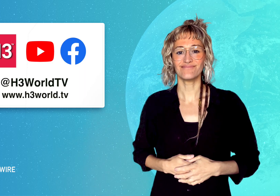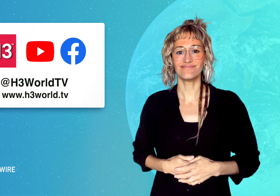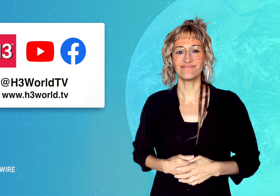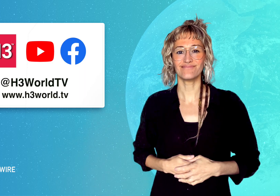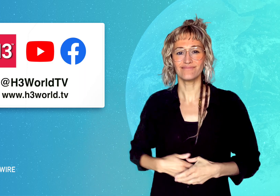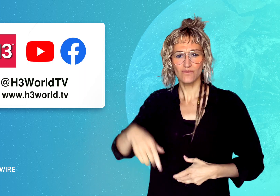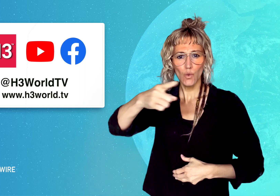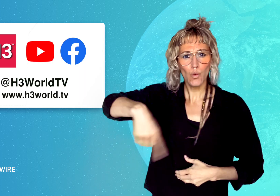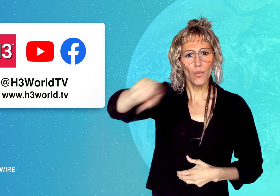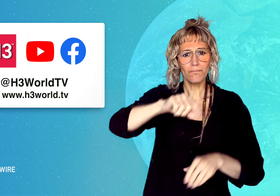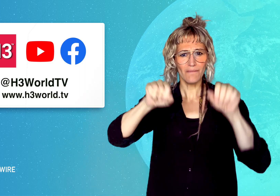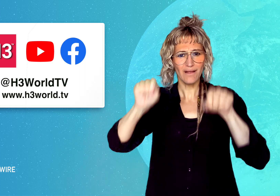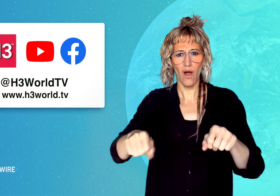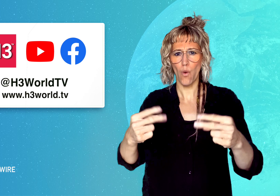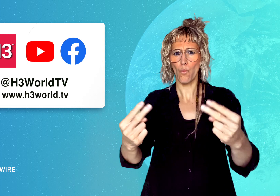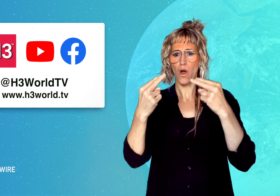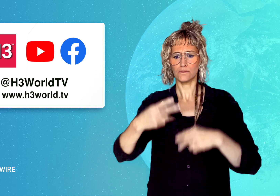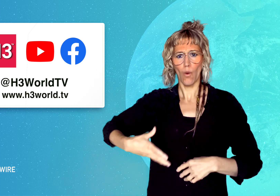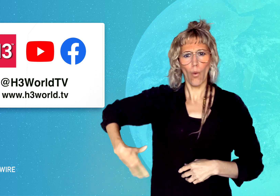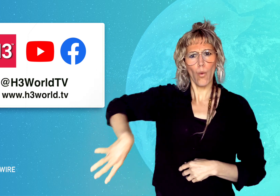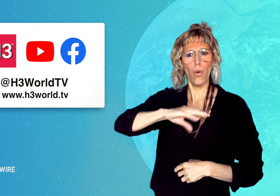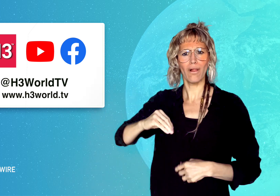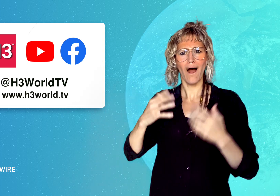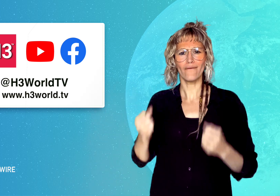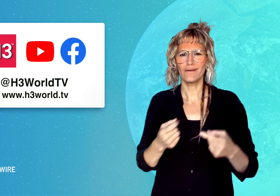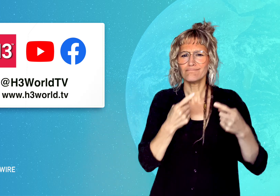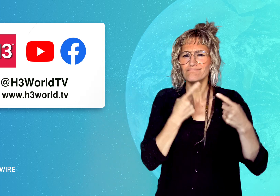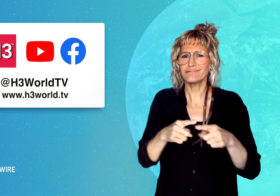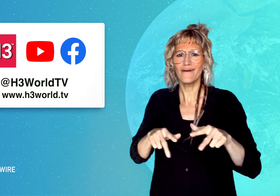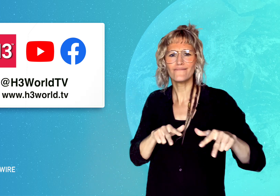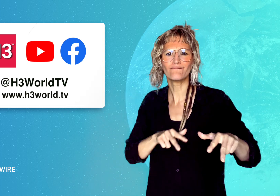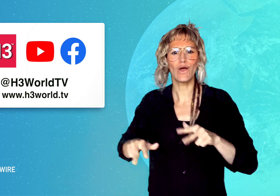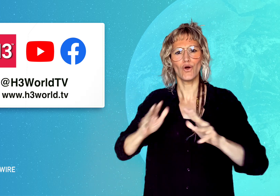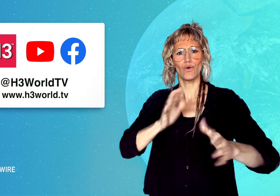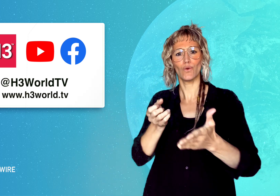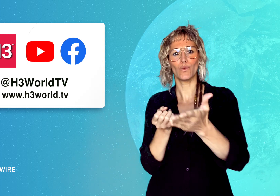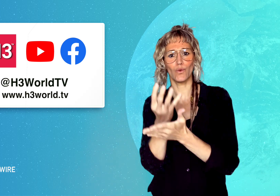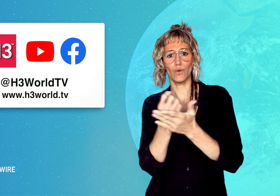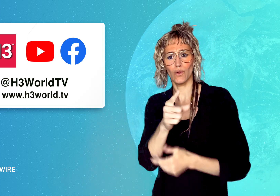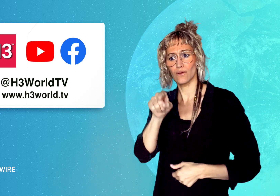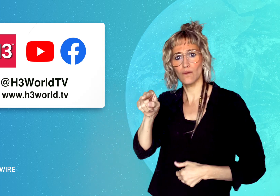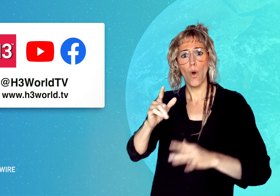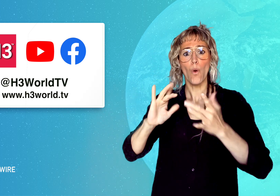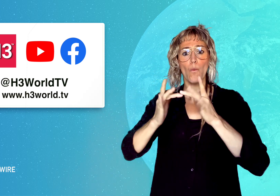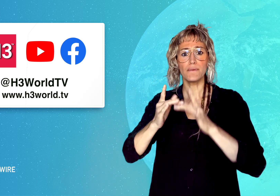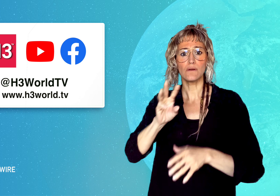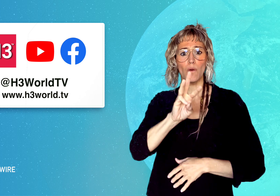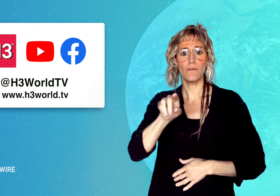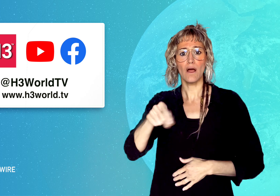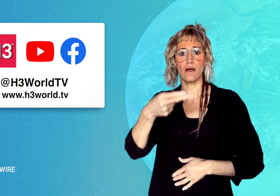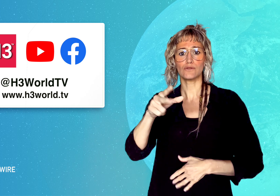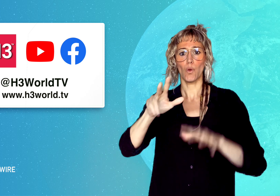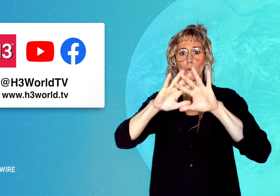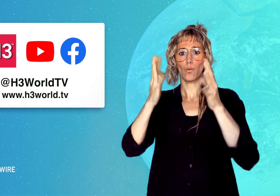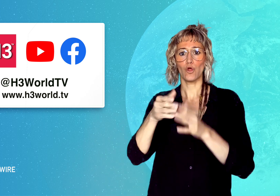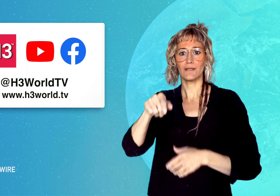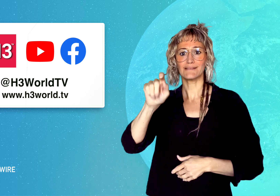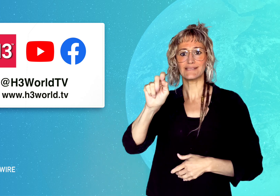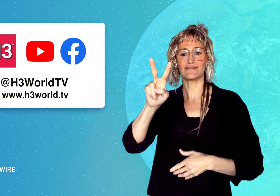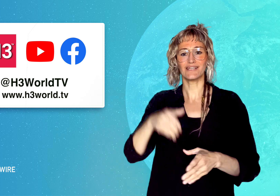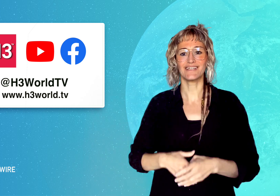You can watch all of our videos at www.h3world.tv.